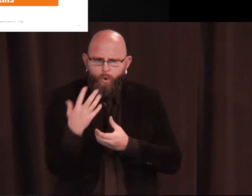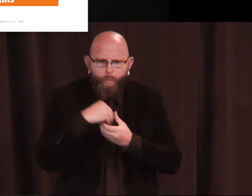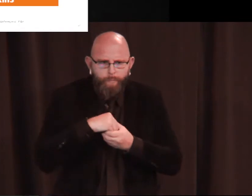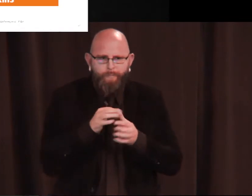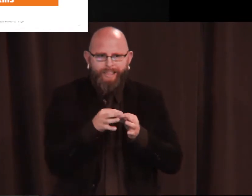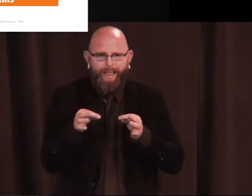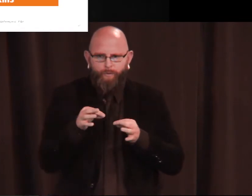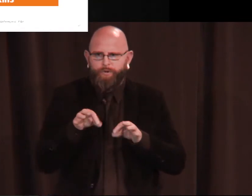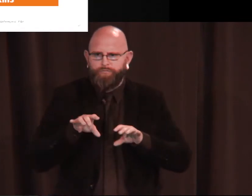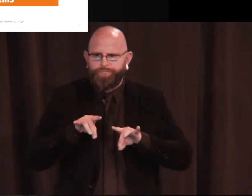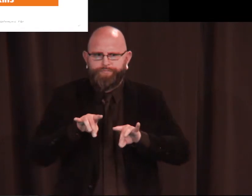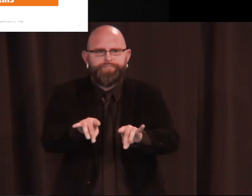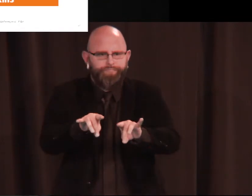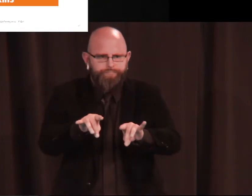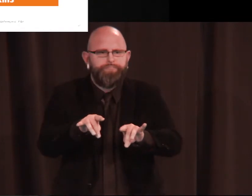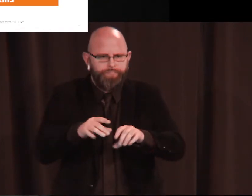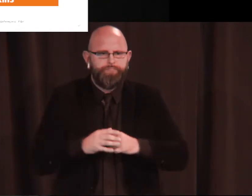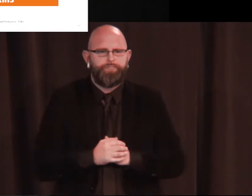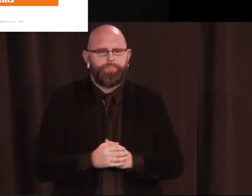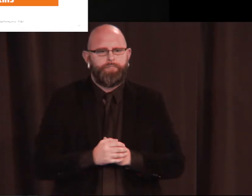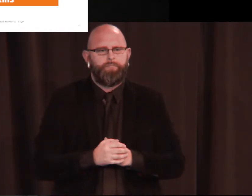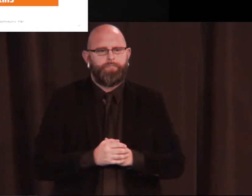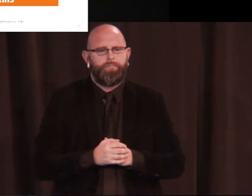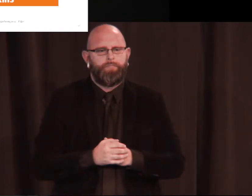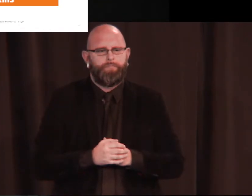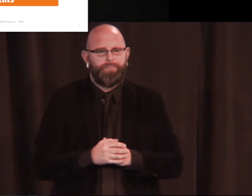so they're actually catching up to their typical hearing peers.